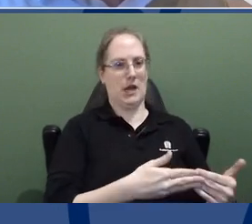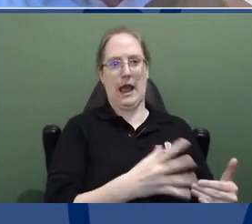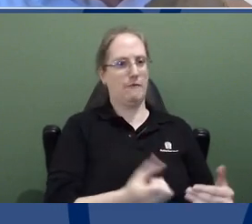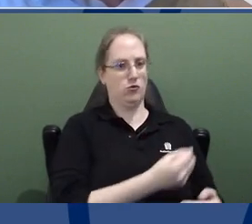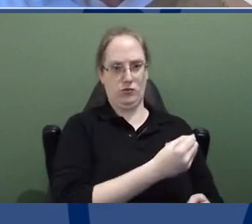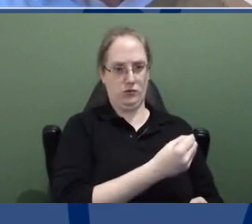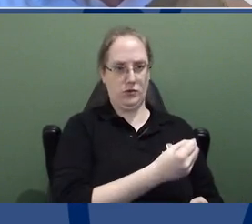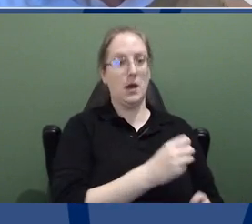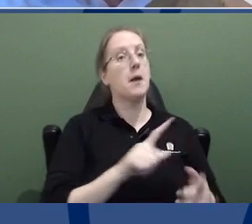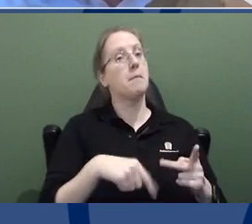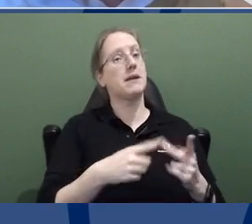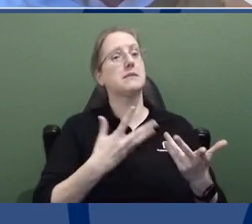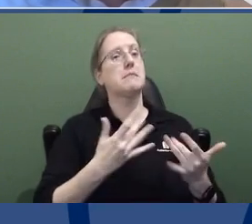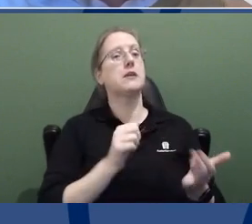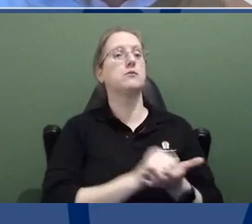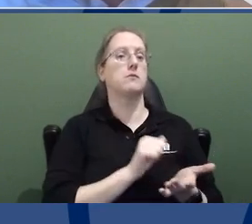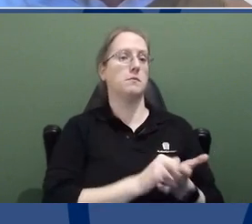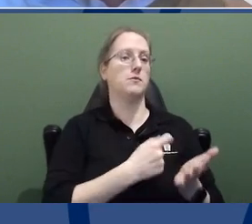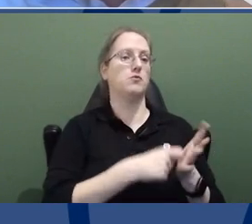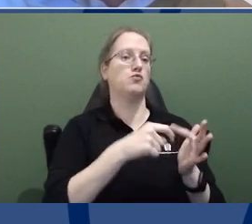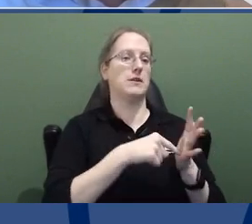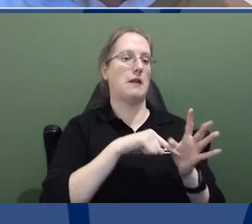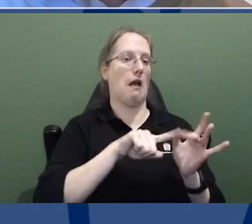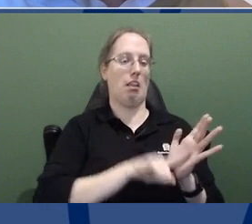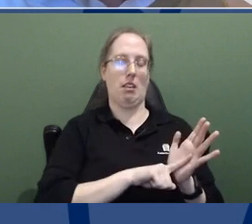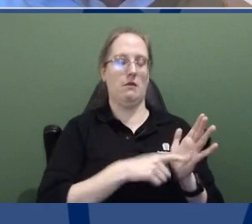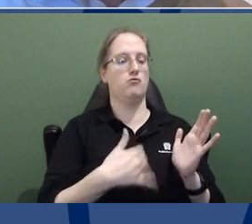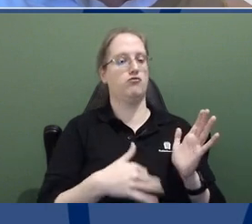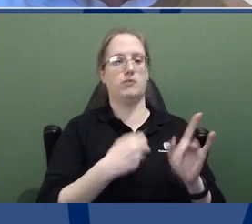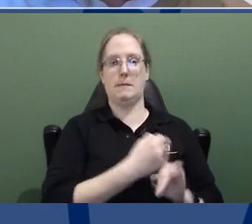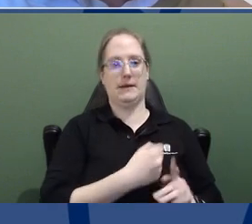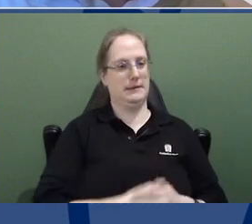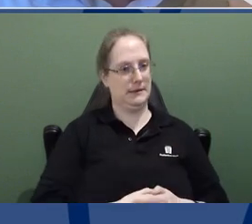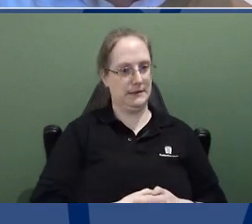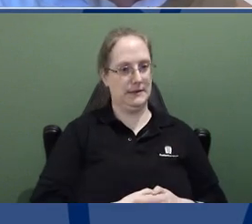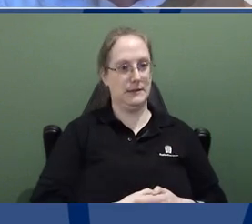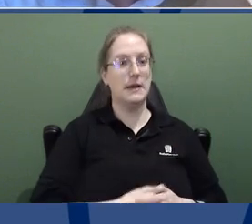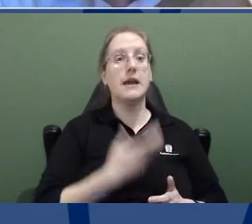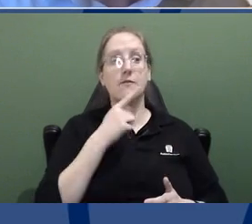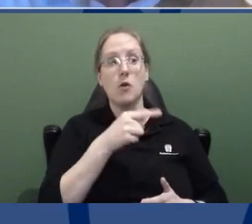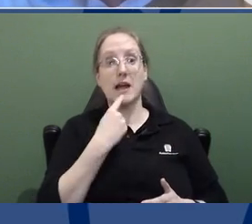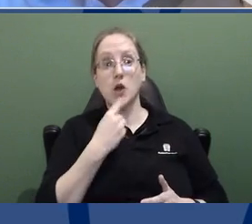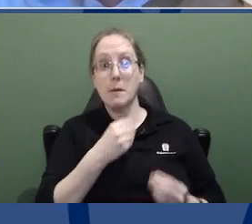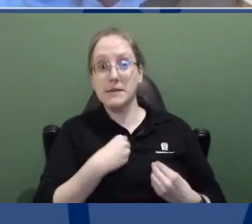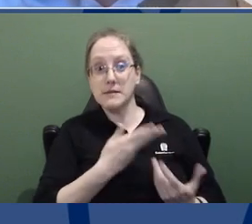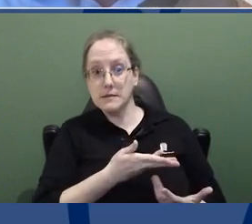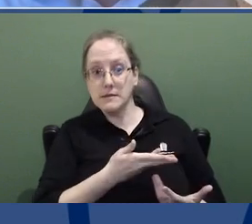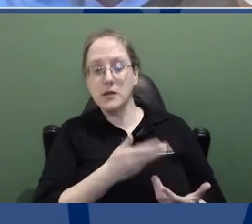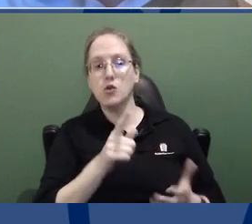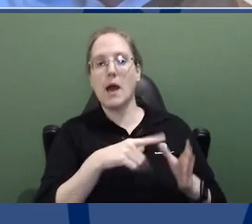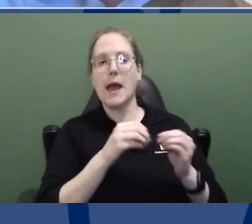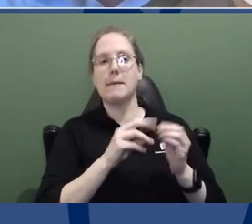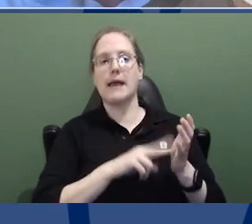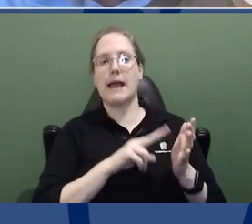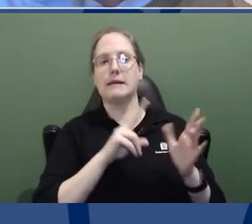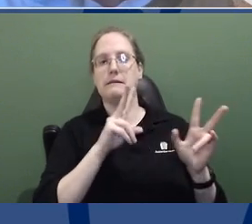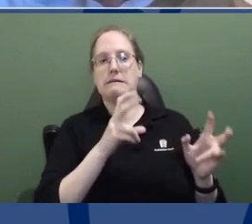is highly impacted. If you're one of those businesses and your ABN is classified into